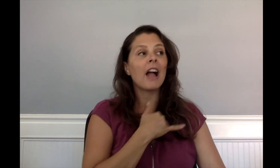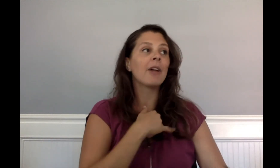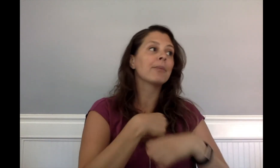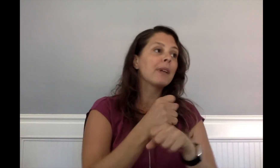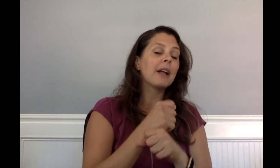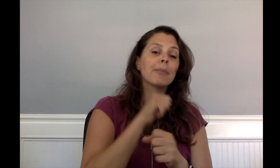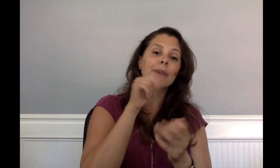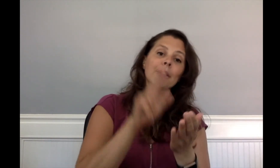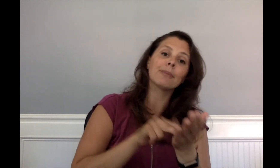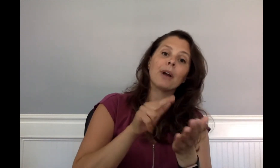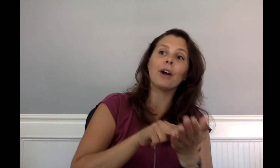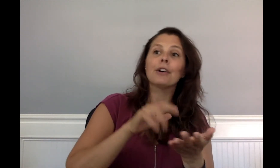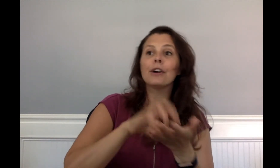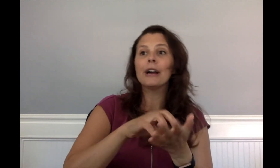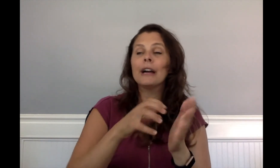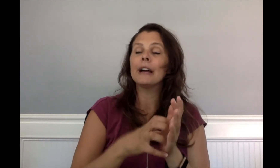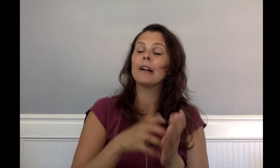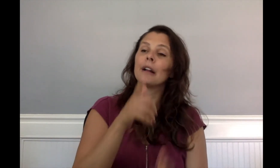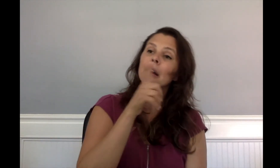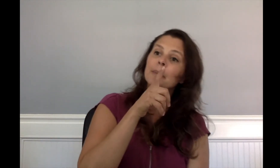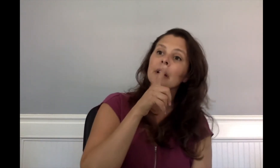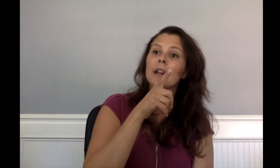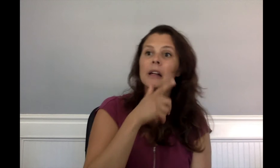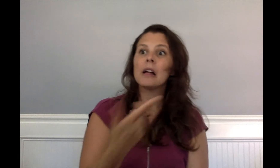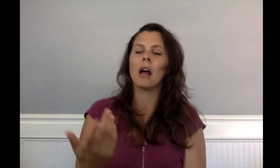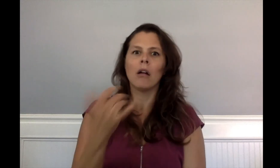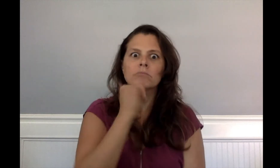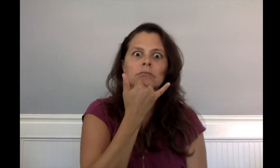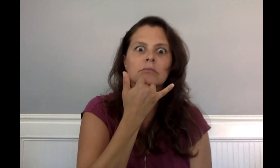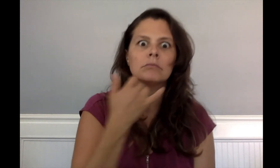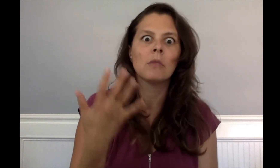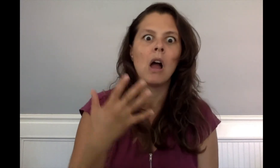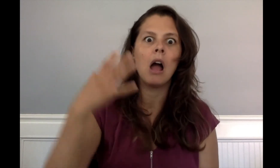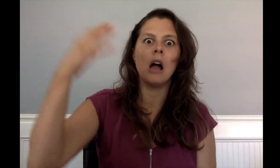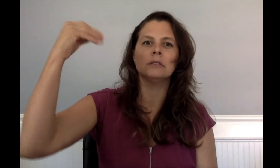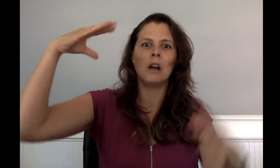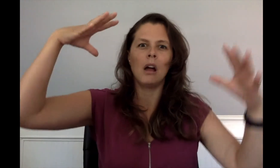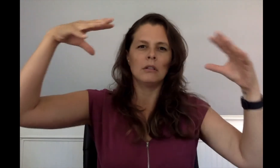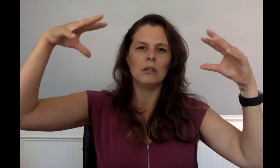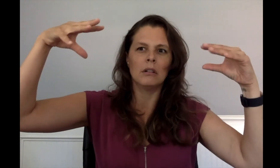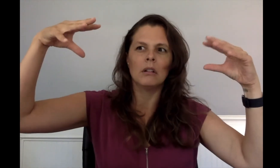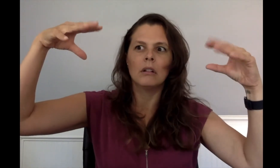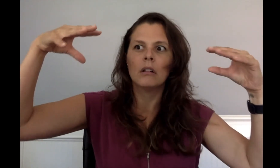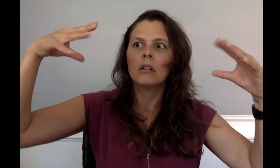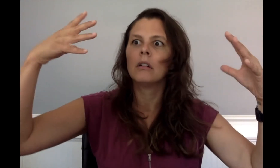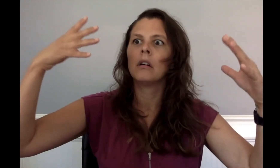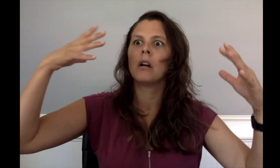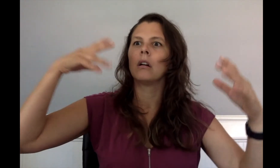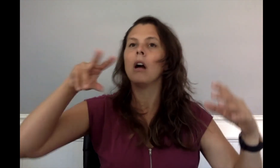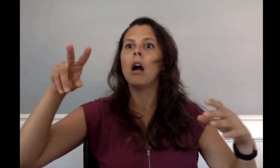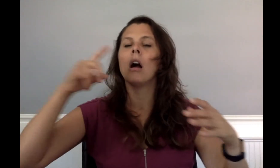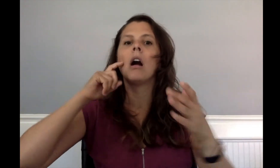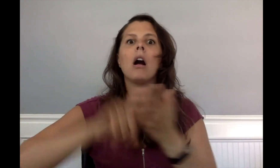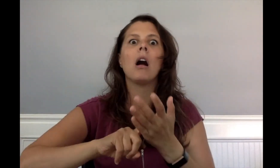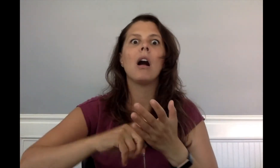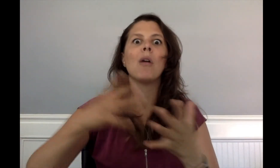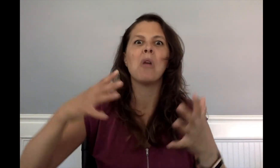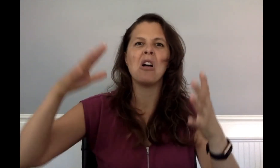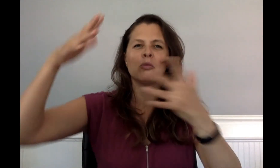Yvette made peanut butter cookies and lemonade" The sky flickered outside the living room window.